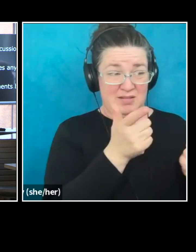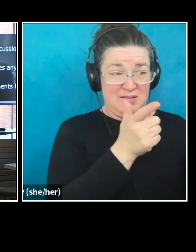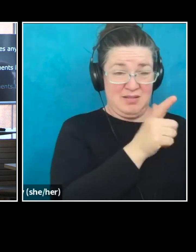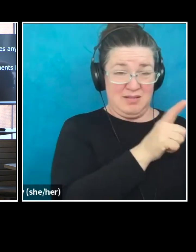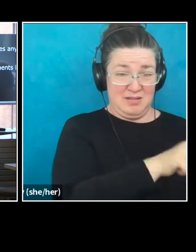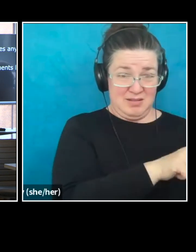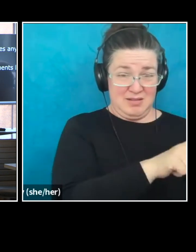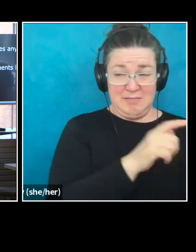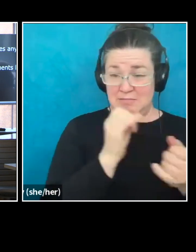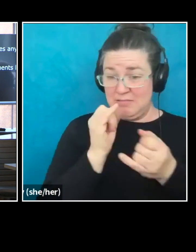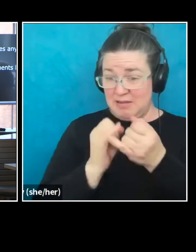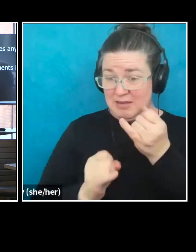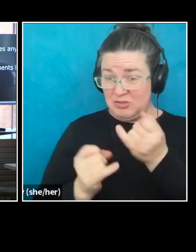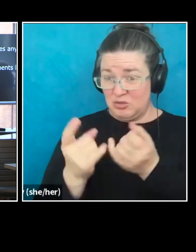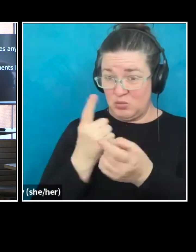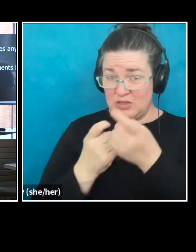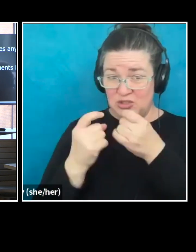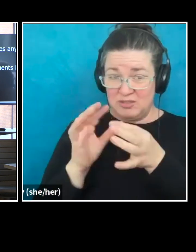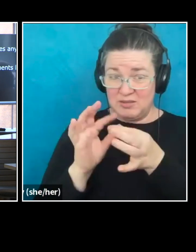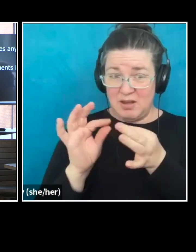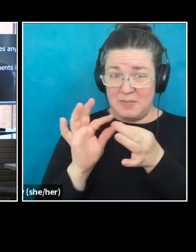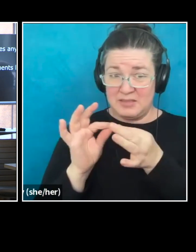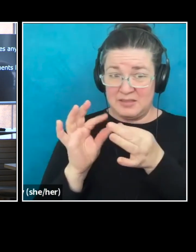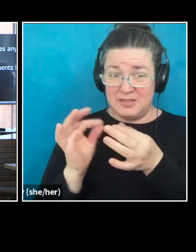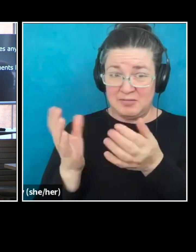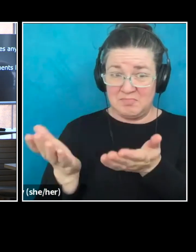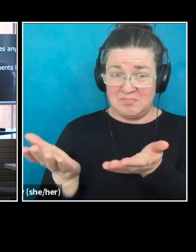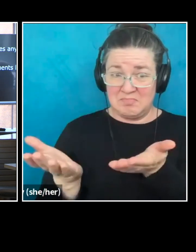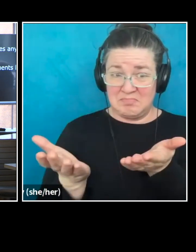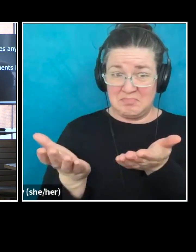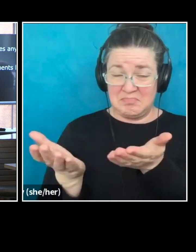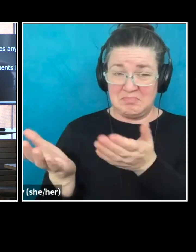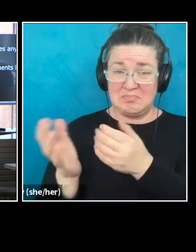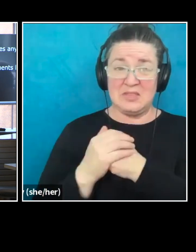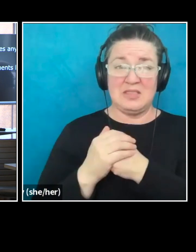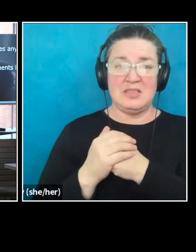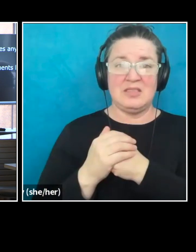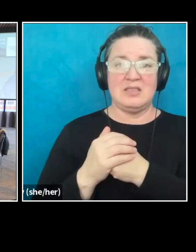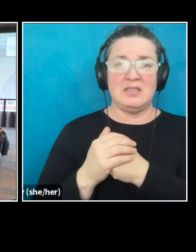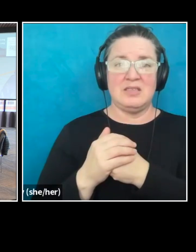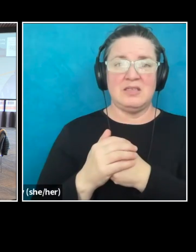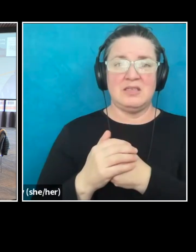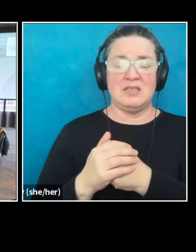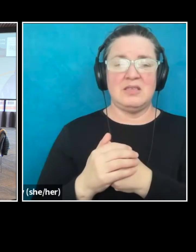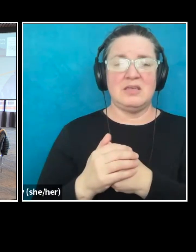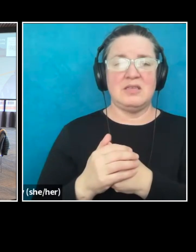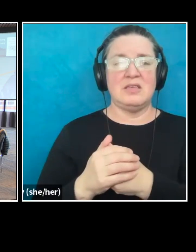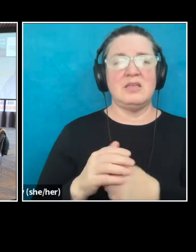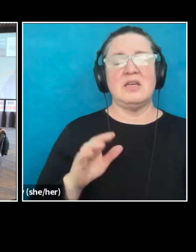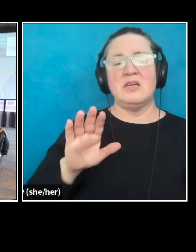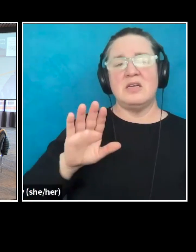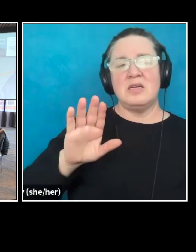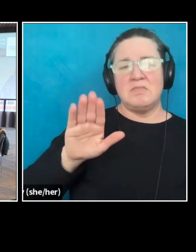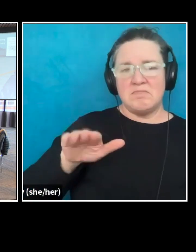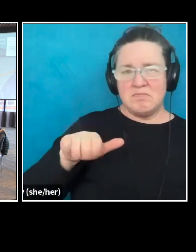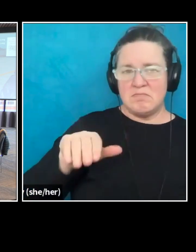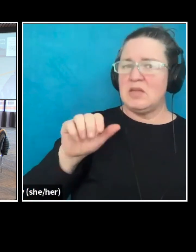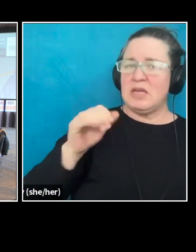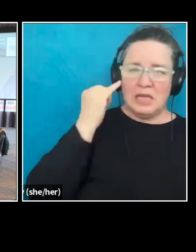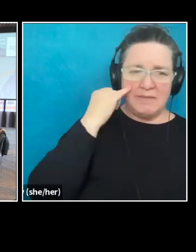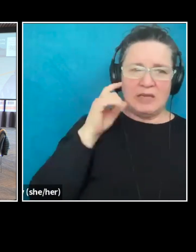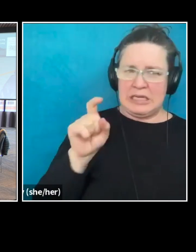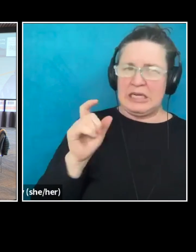questions, comments. All right, Anna. Yes. Oh, if we need to go to the next thing, feel free. Okay.